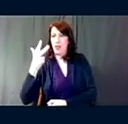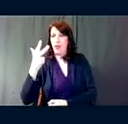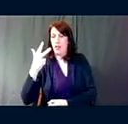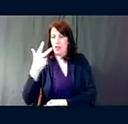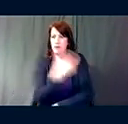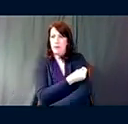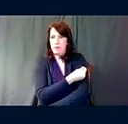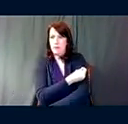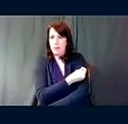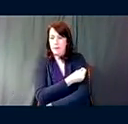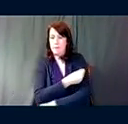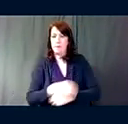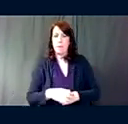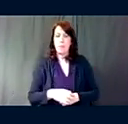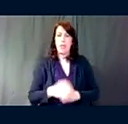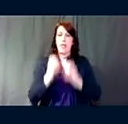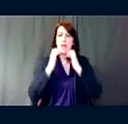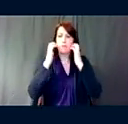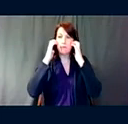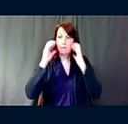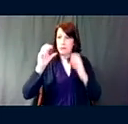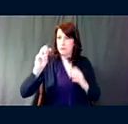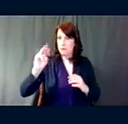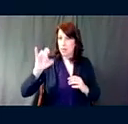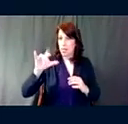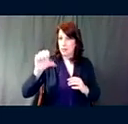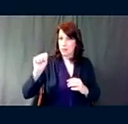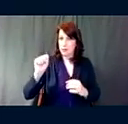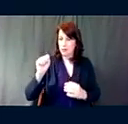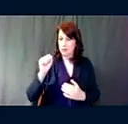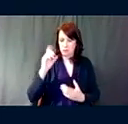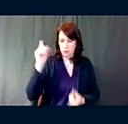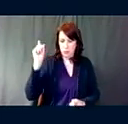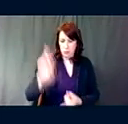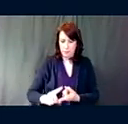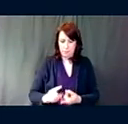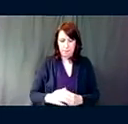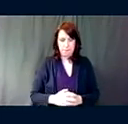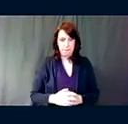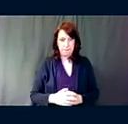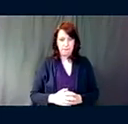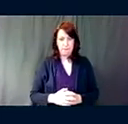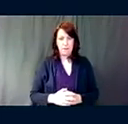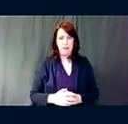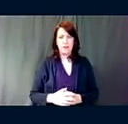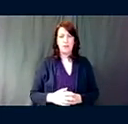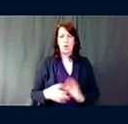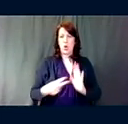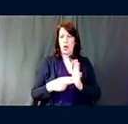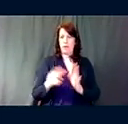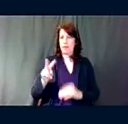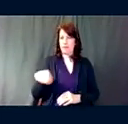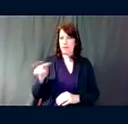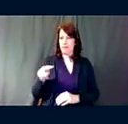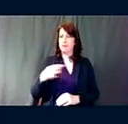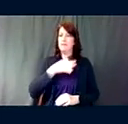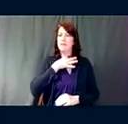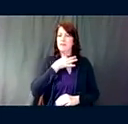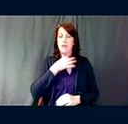IN THE THIRD DOSE OF DTP AND MEASLES VACCINE. SO, WE WERE INTERESTED IN